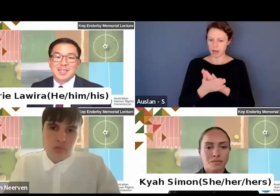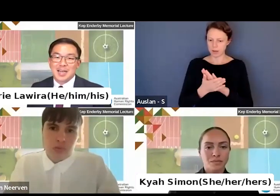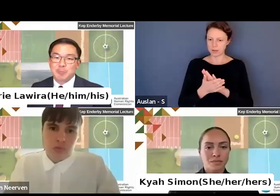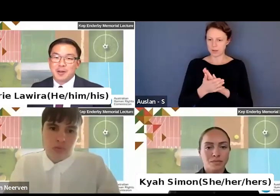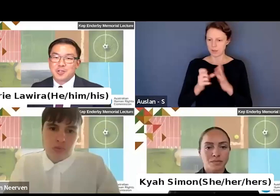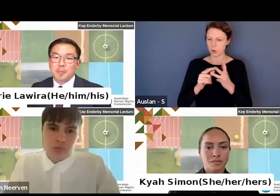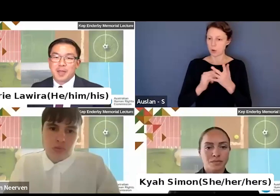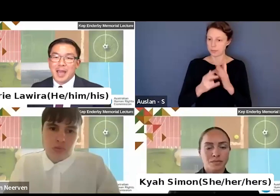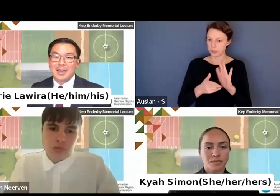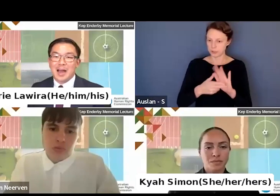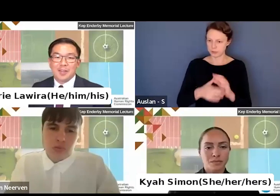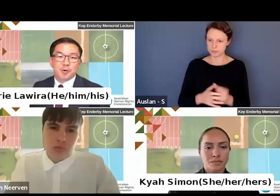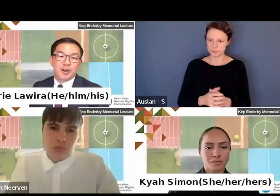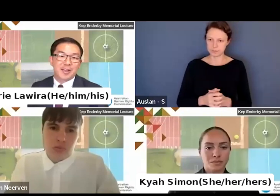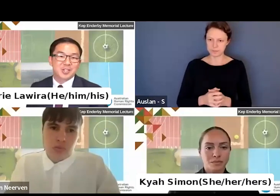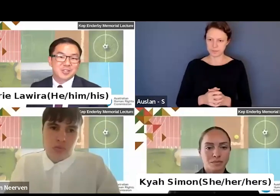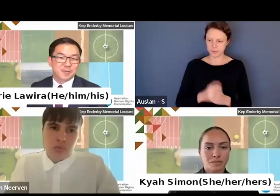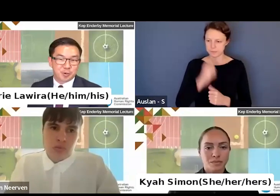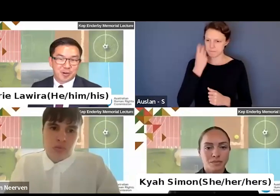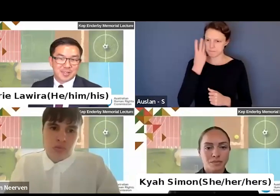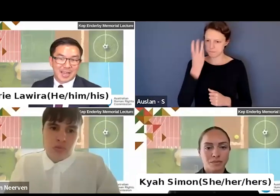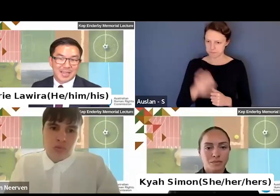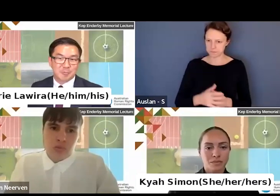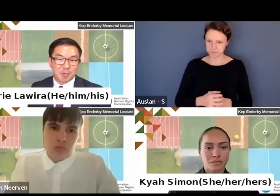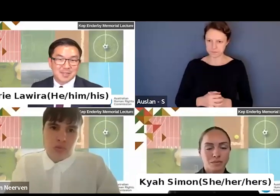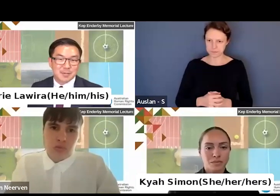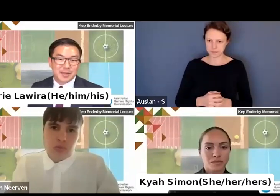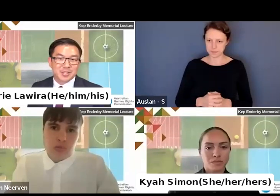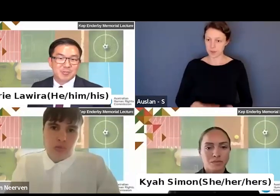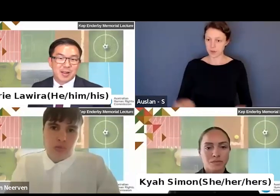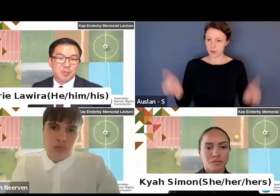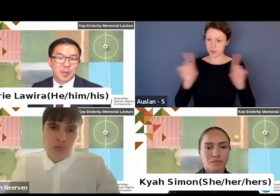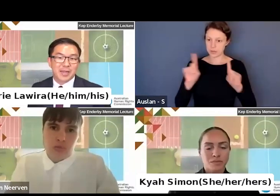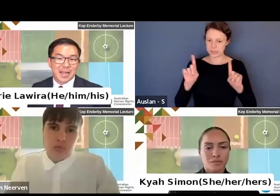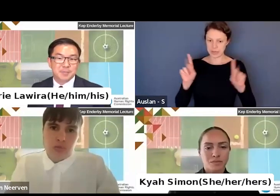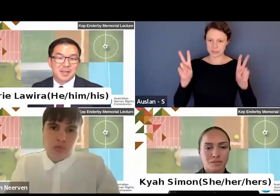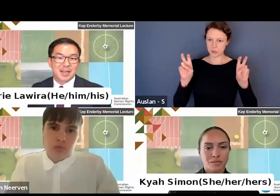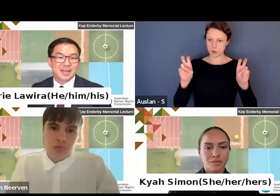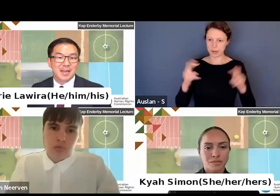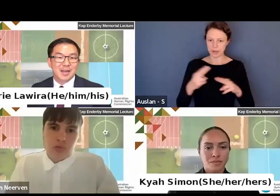Today's panel topic and other priority issues for progressing anti-racism in Australia will be encapsulated